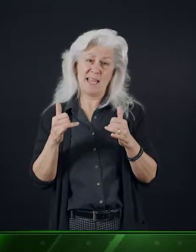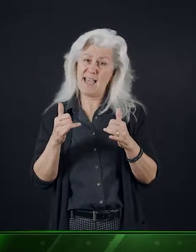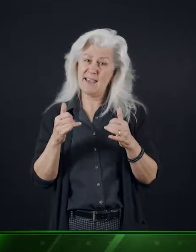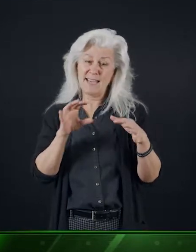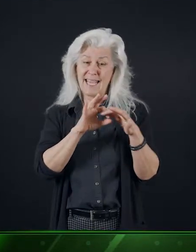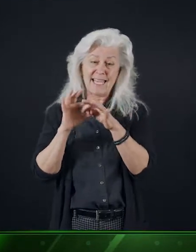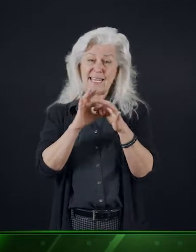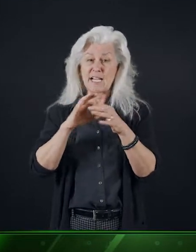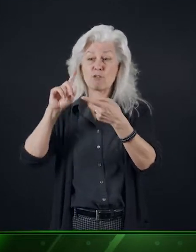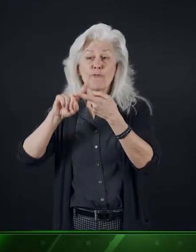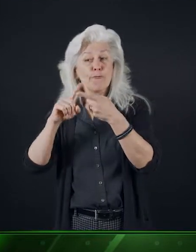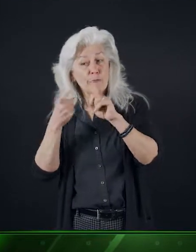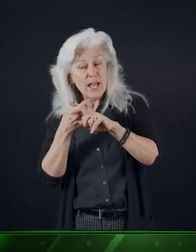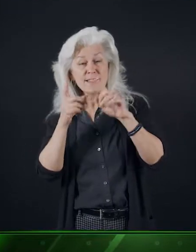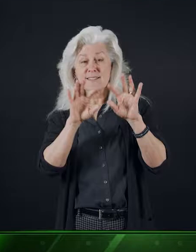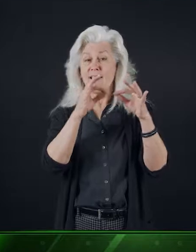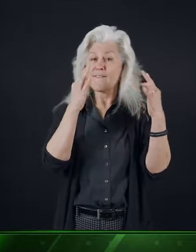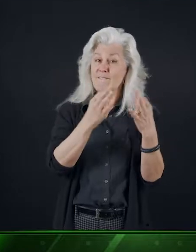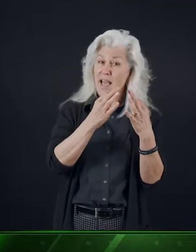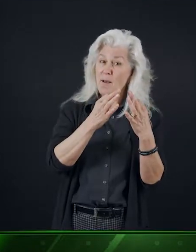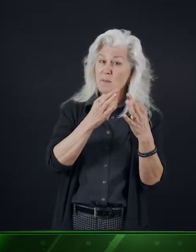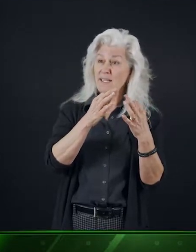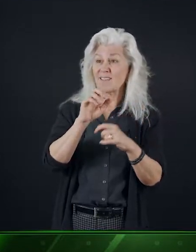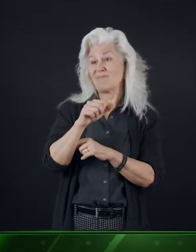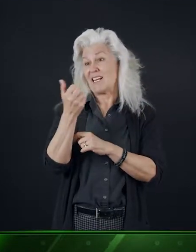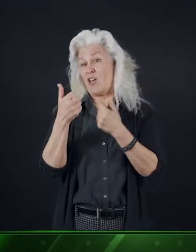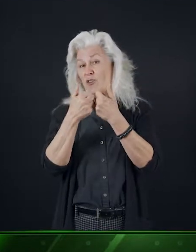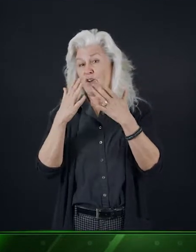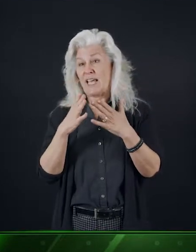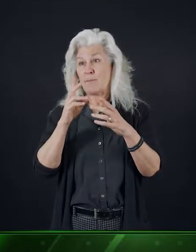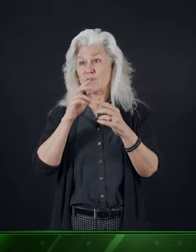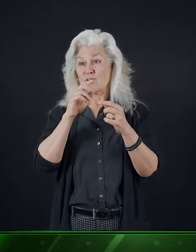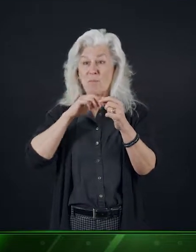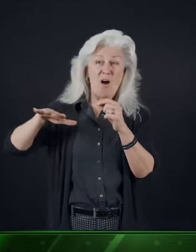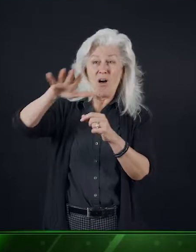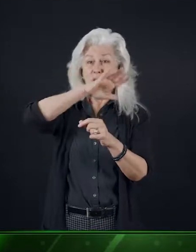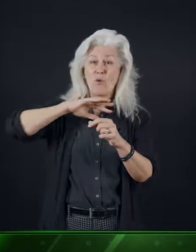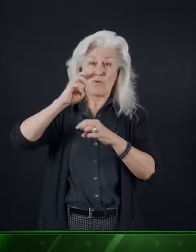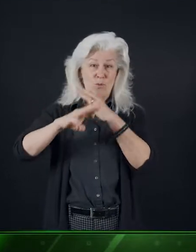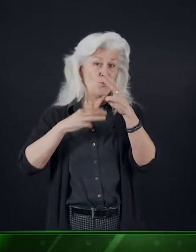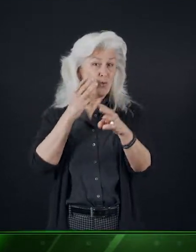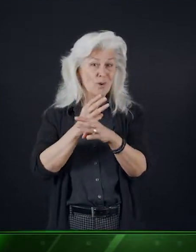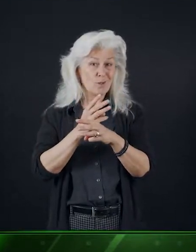and other gamers from all around the world. And it really starts with finding the next game you'll love